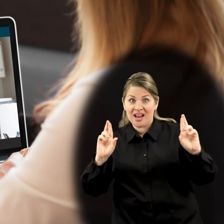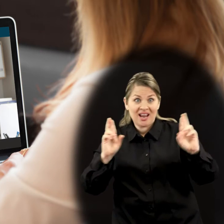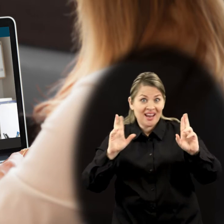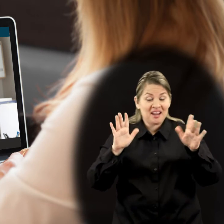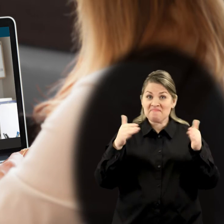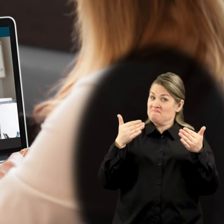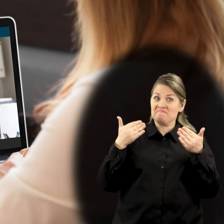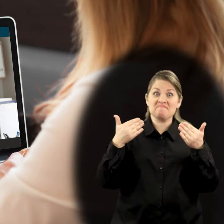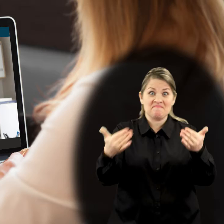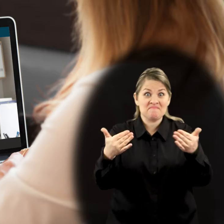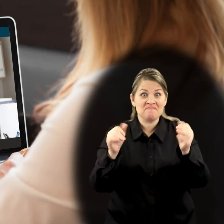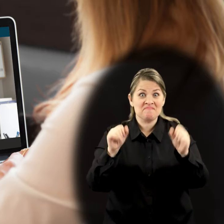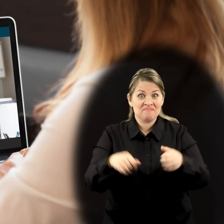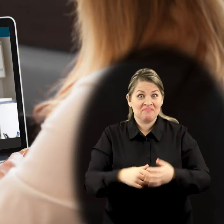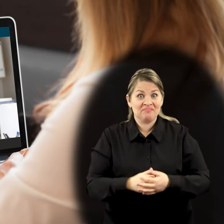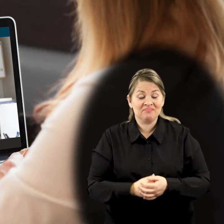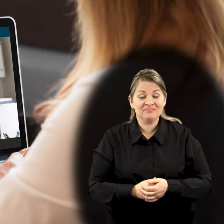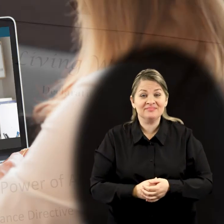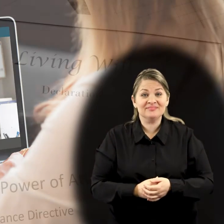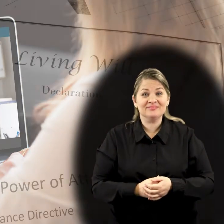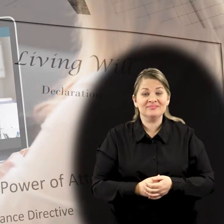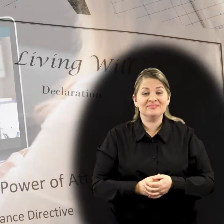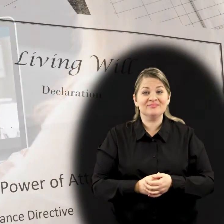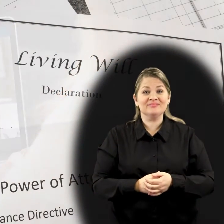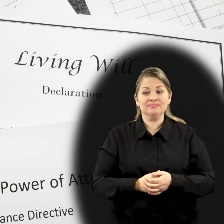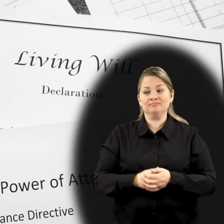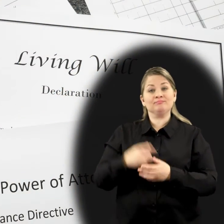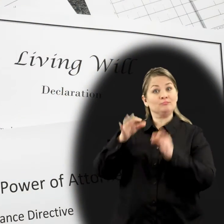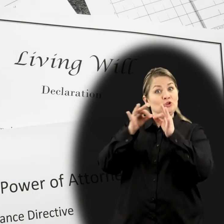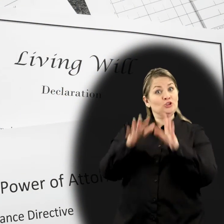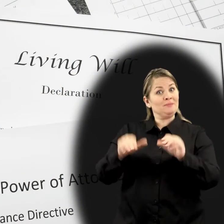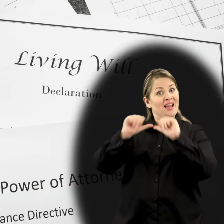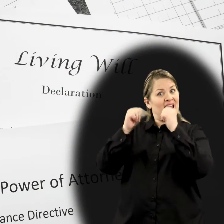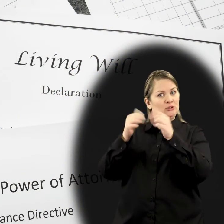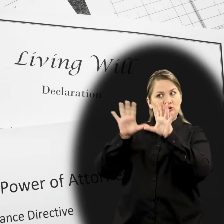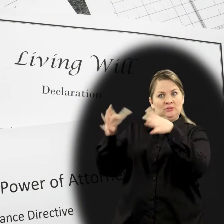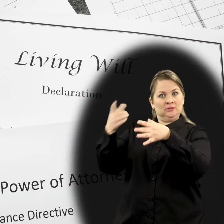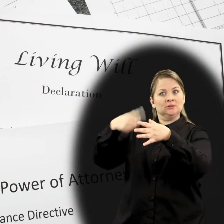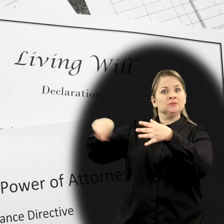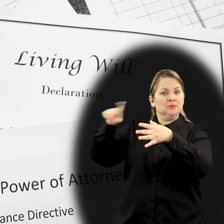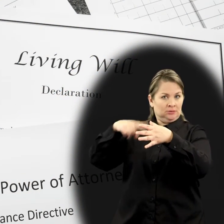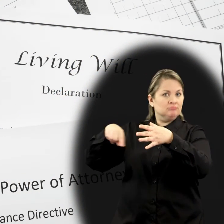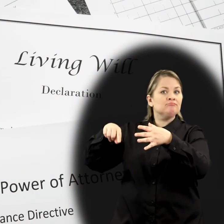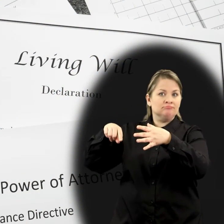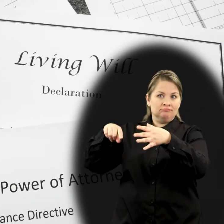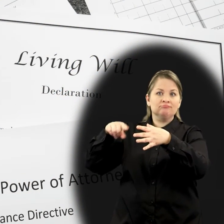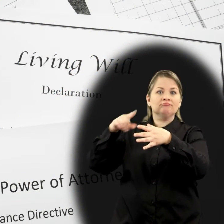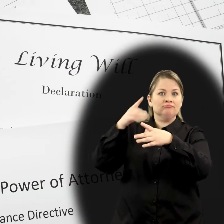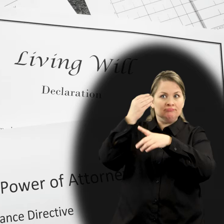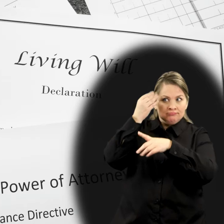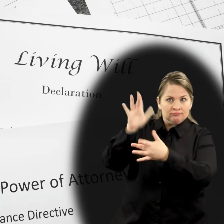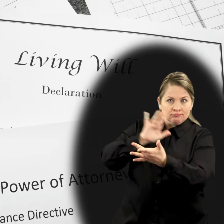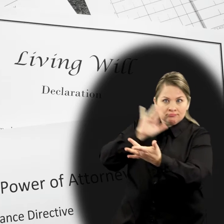talk through the agenda and prepare the interpreter. Before the VRI session, send the referral service an explanation of